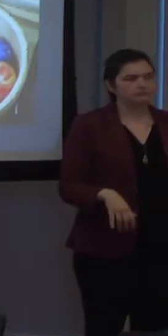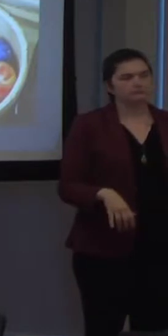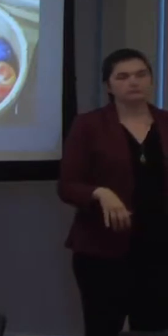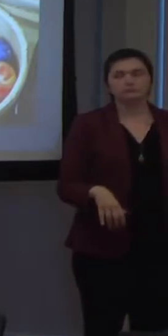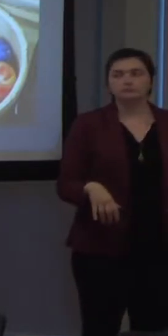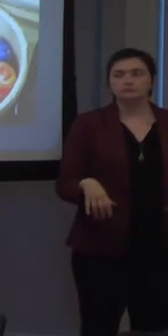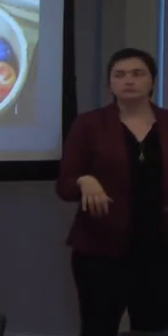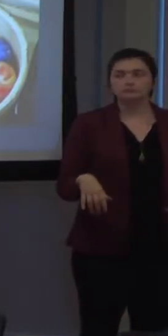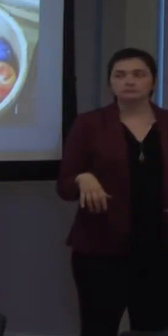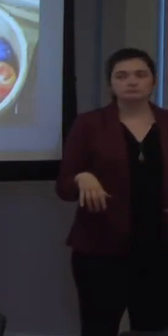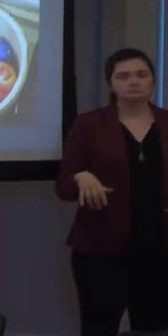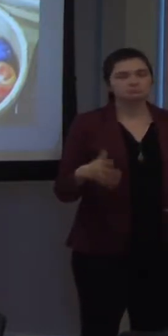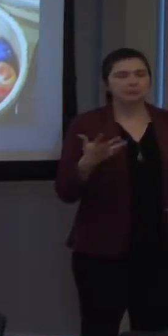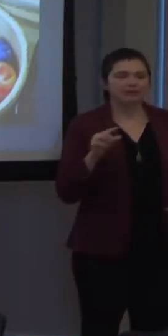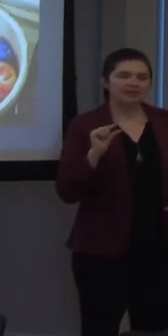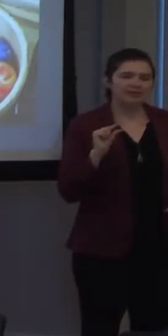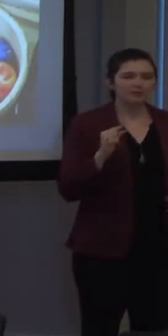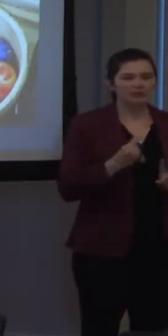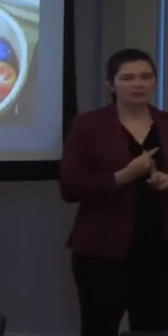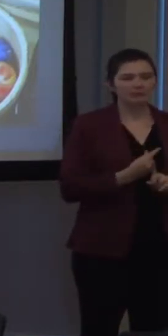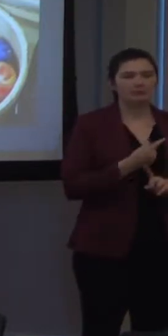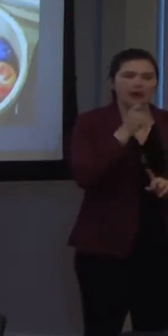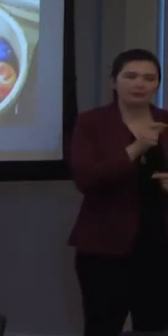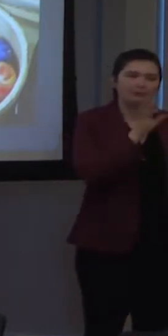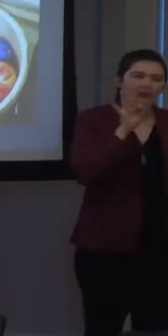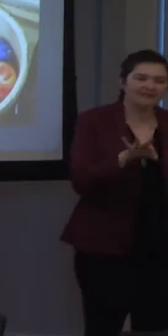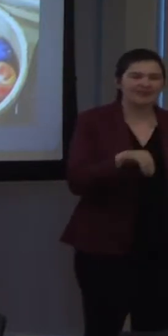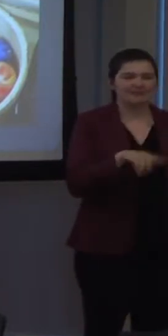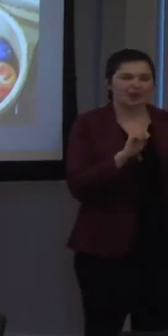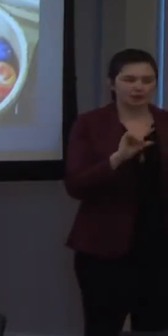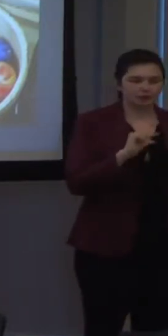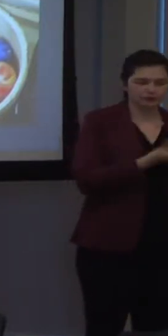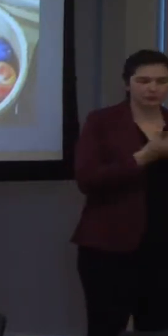it may be slightly off scale, but no two groups are going to be too close together.